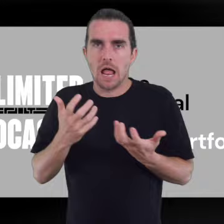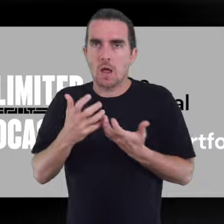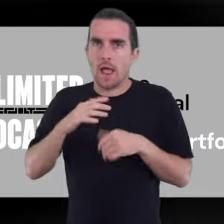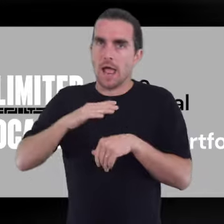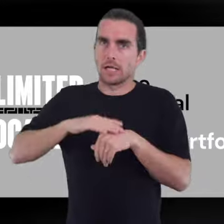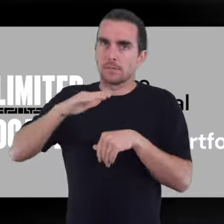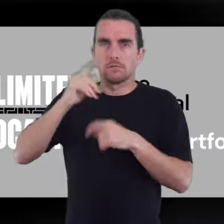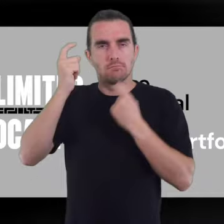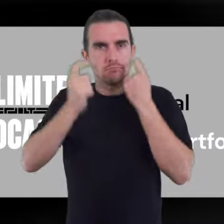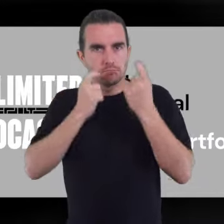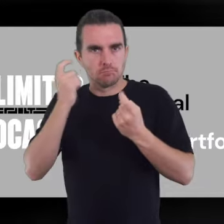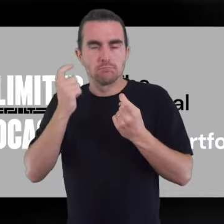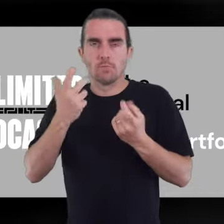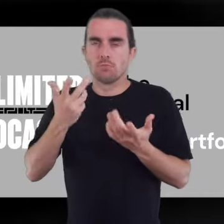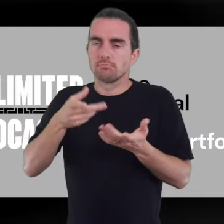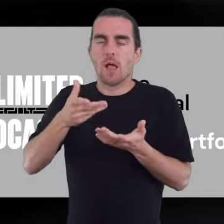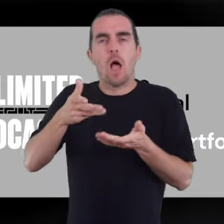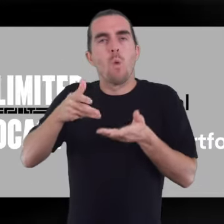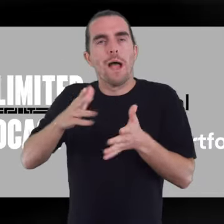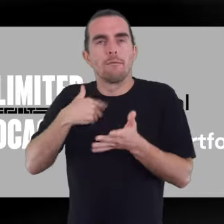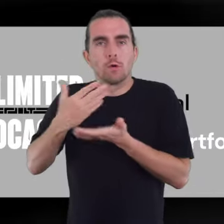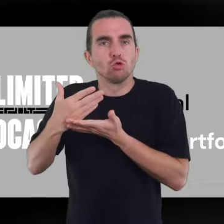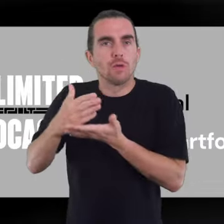how they are being impacted, and then think about